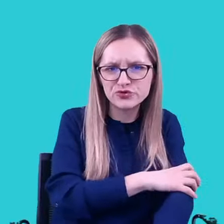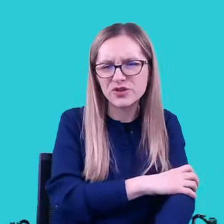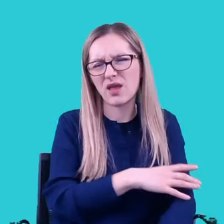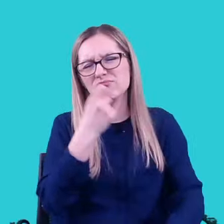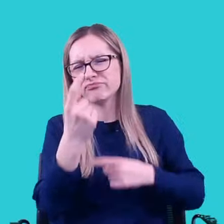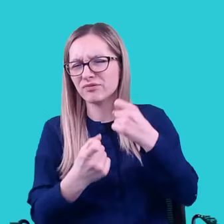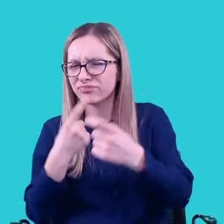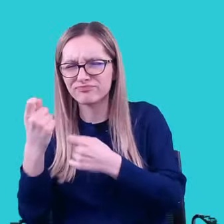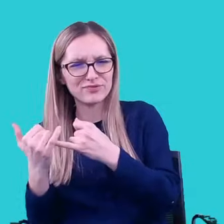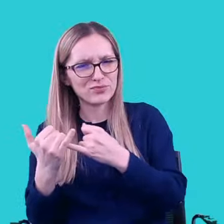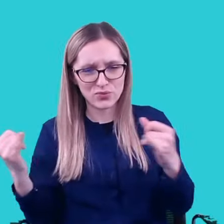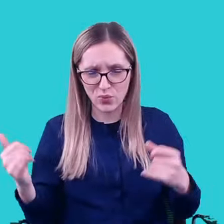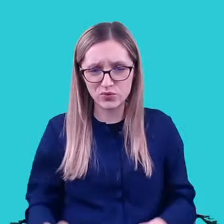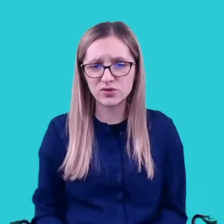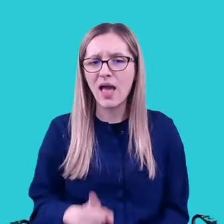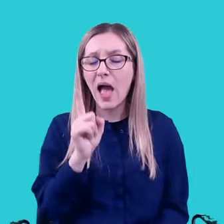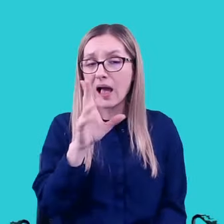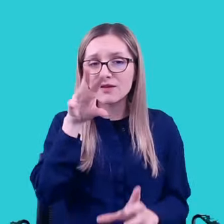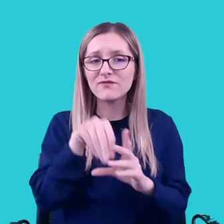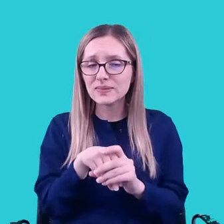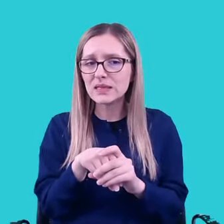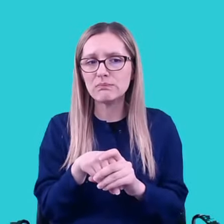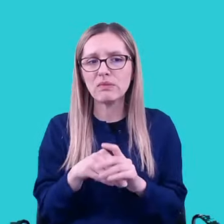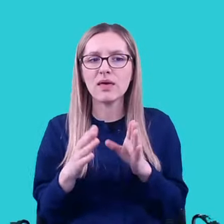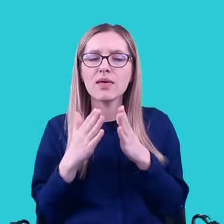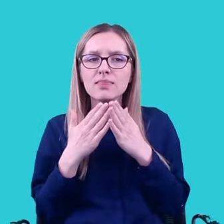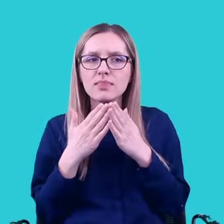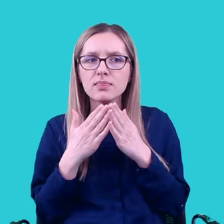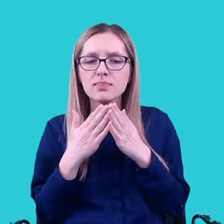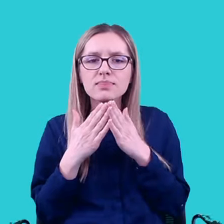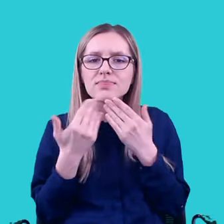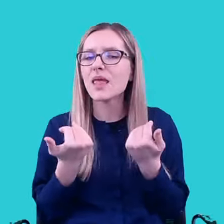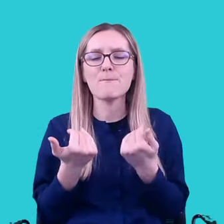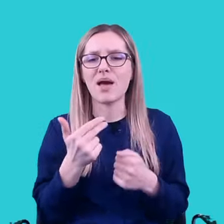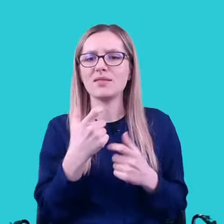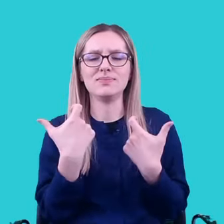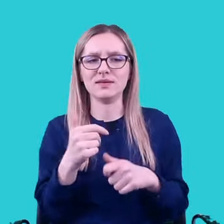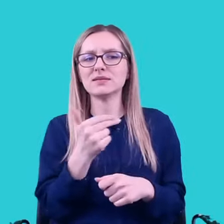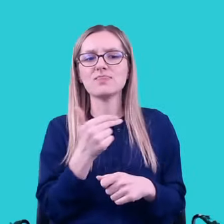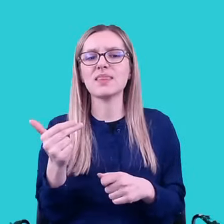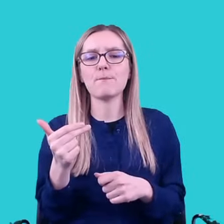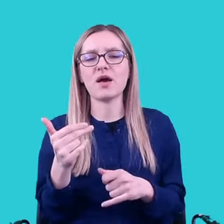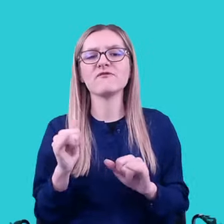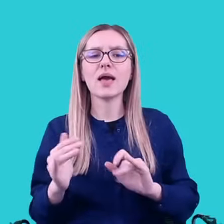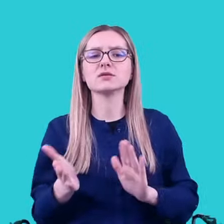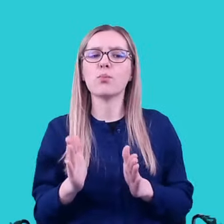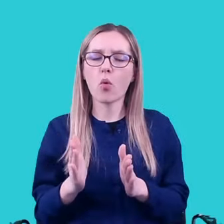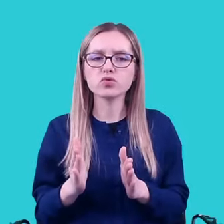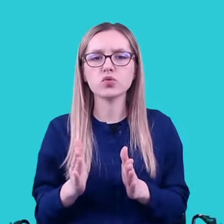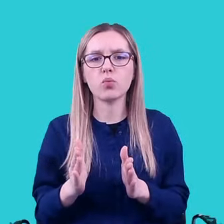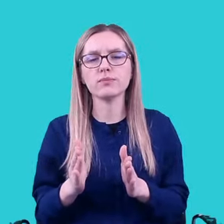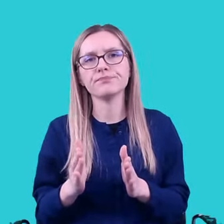but nothing that tells us about such parameters as